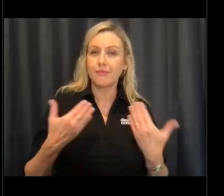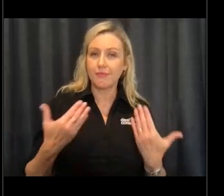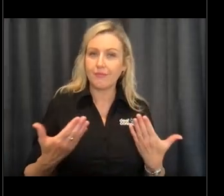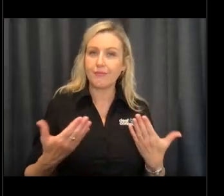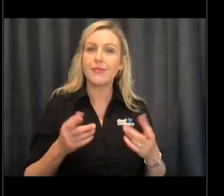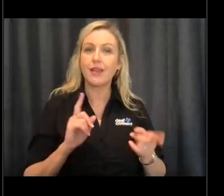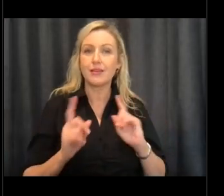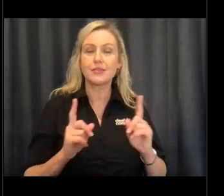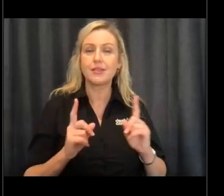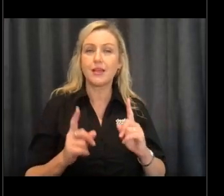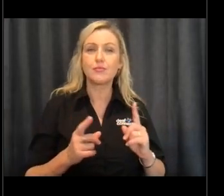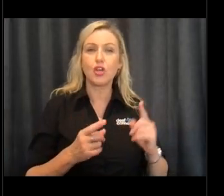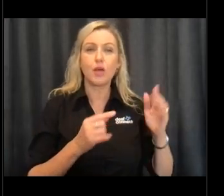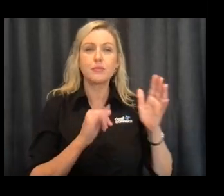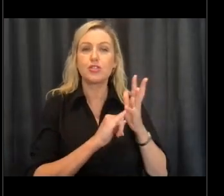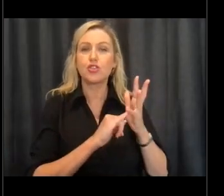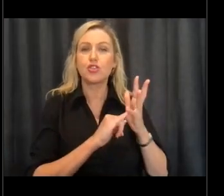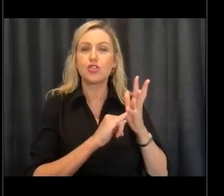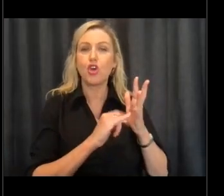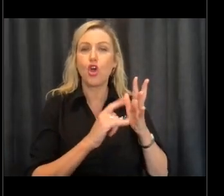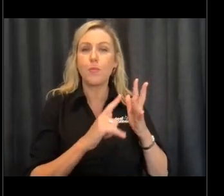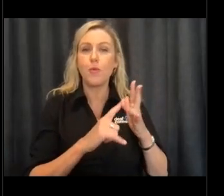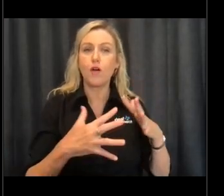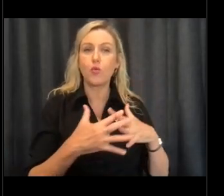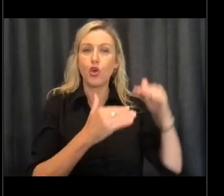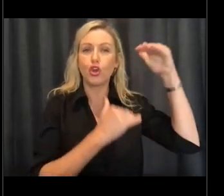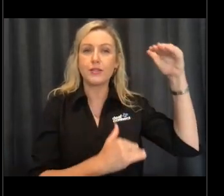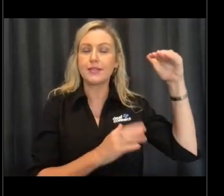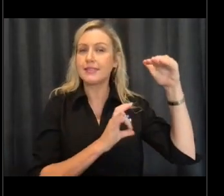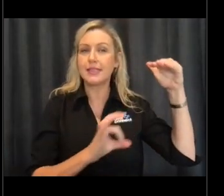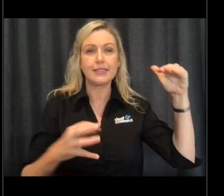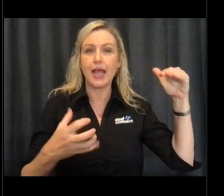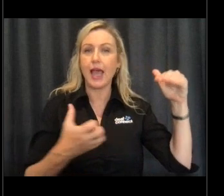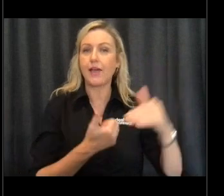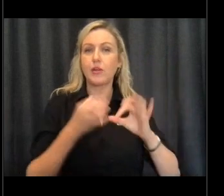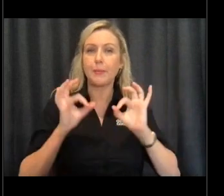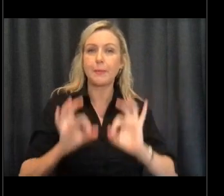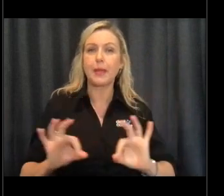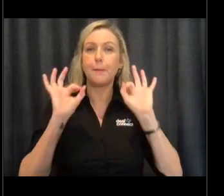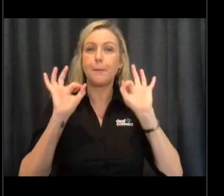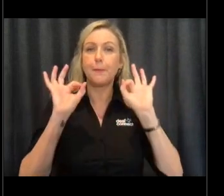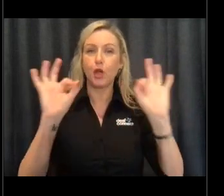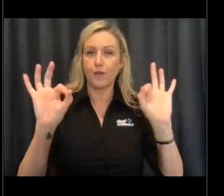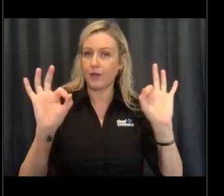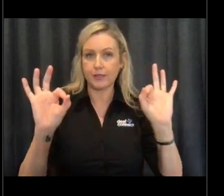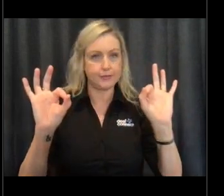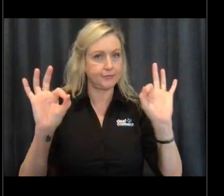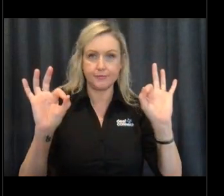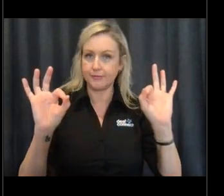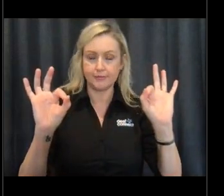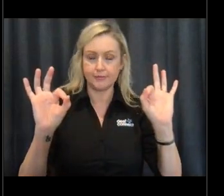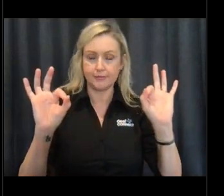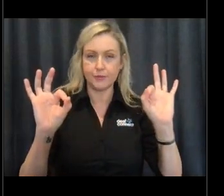scope of works has to be perfect before you sign off and get the work being done.